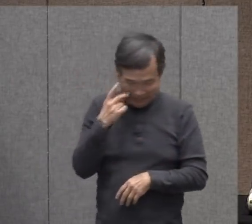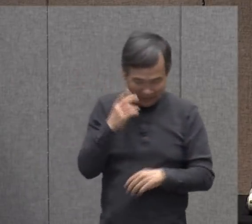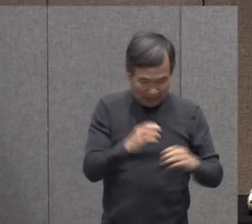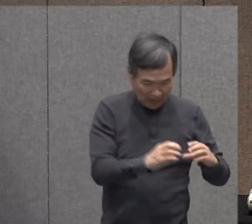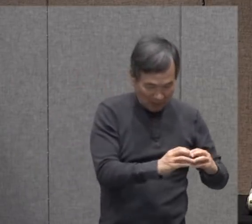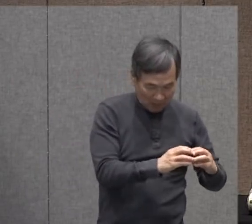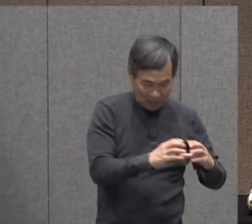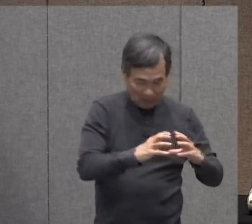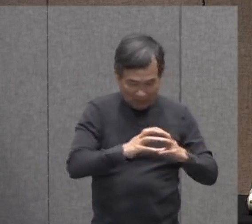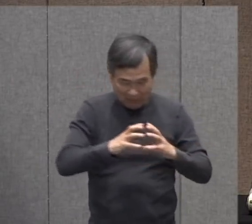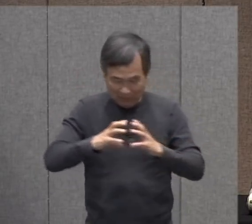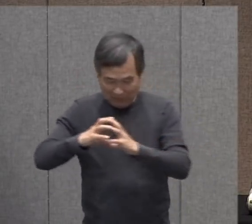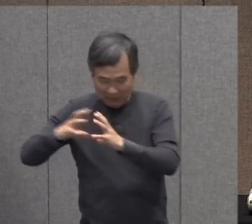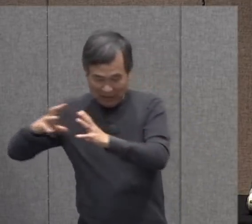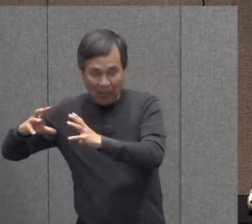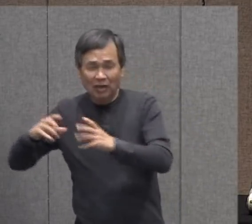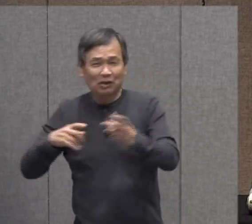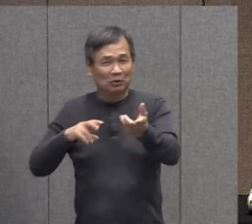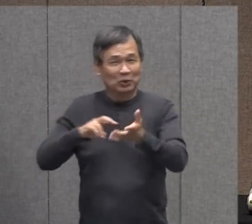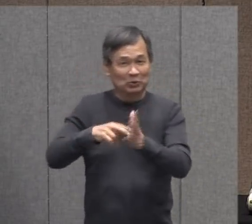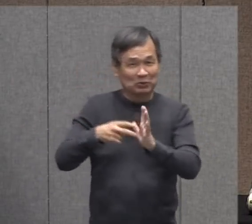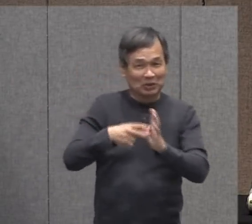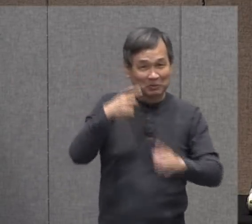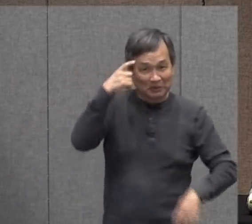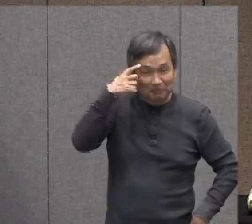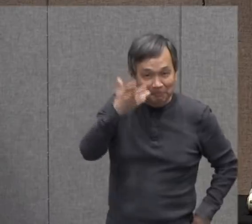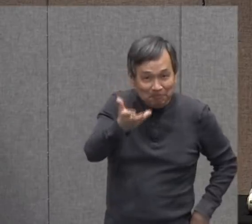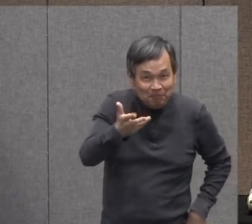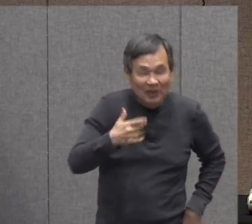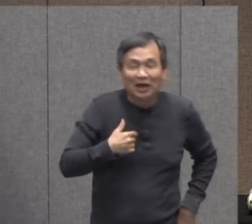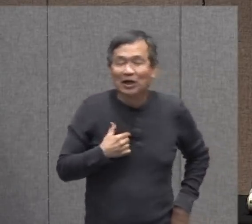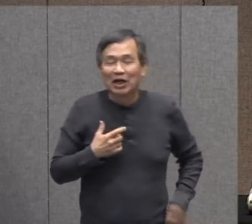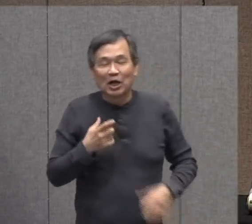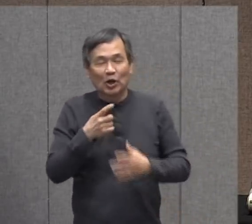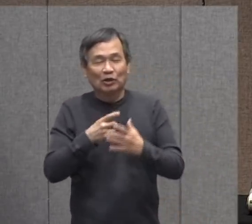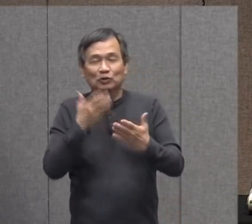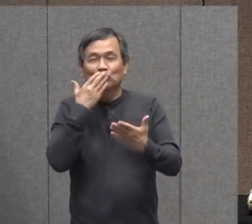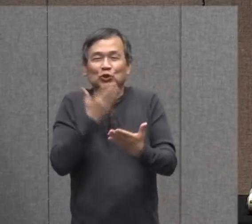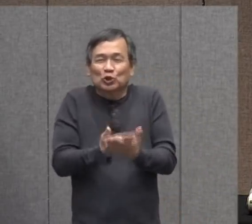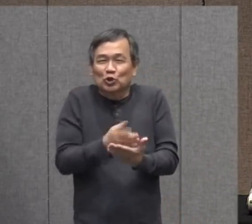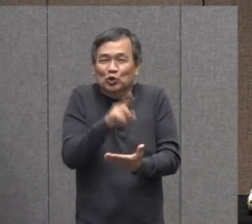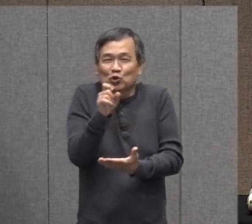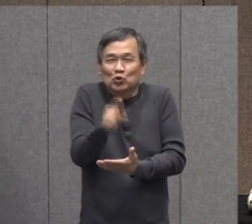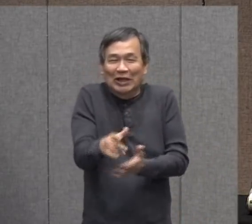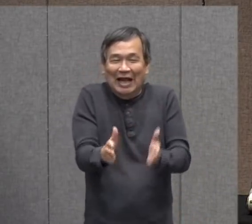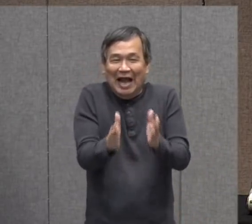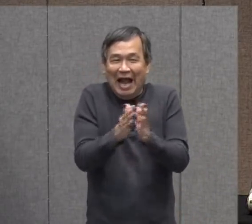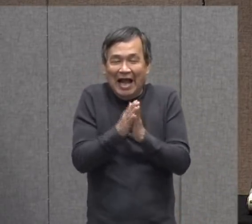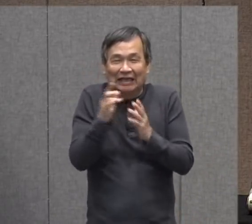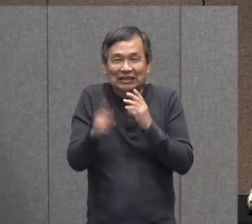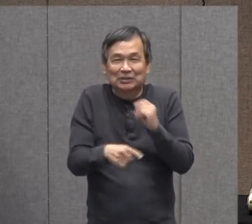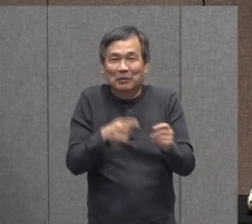Let's practice asking questions. What is a what question that you have about speed or energy